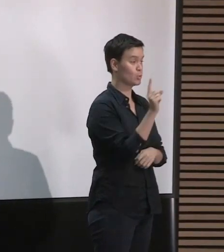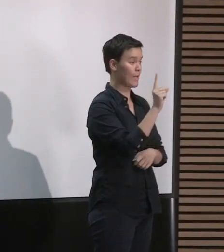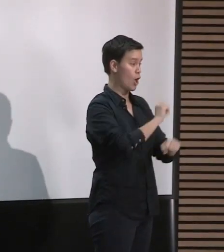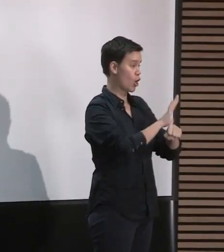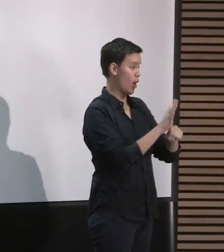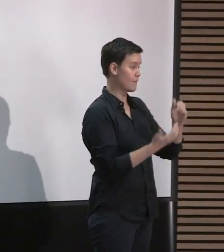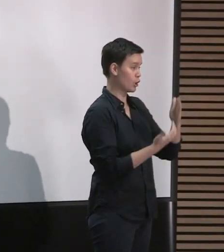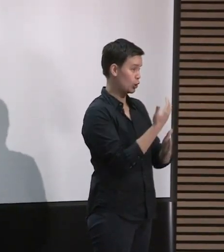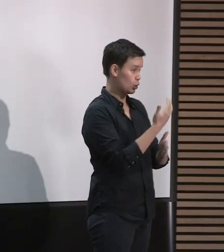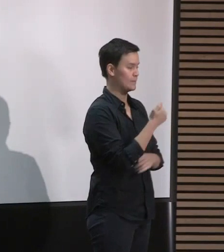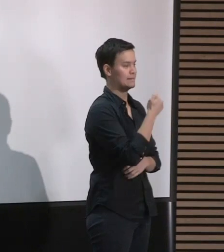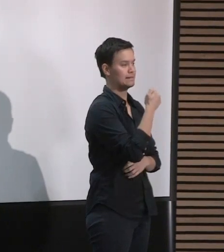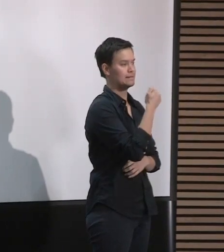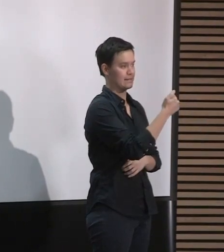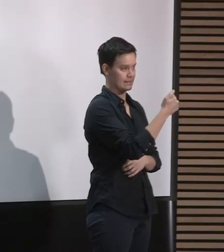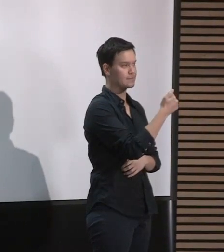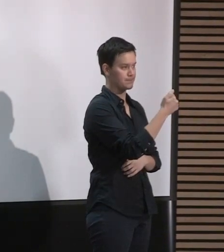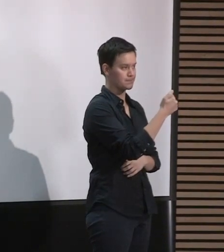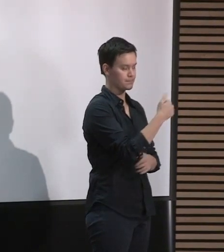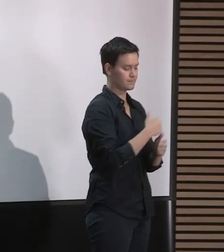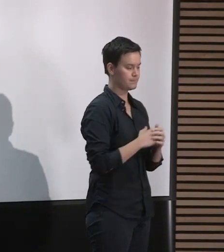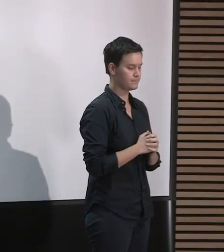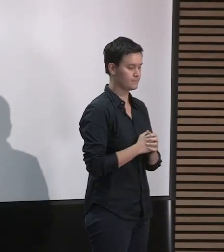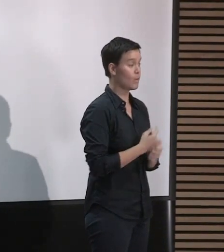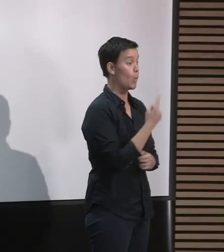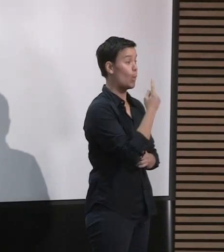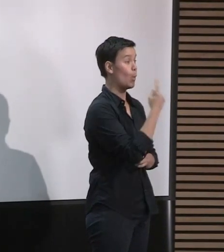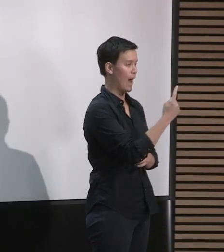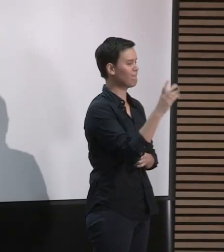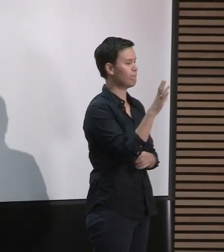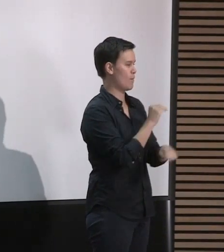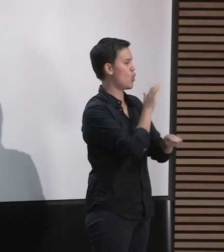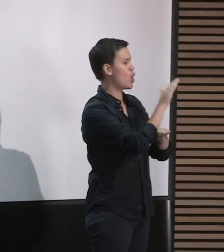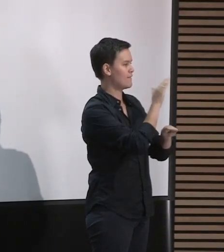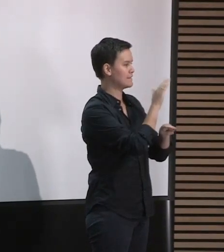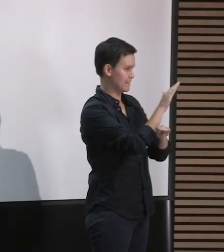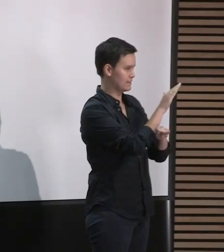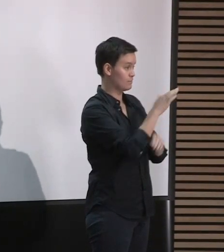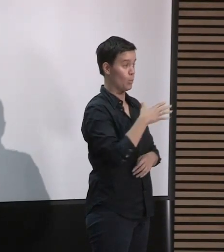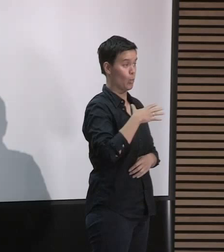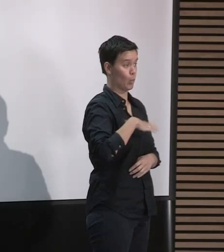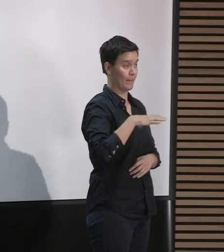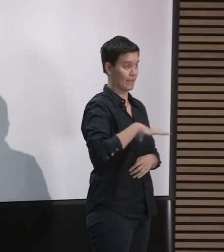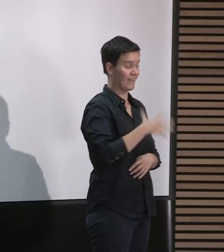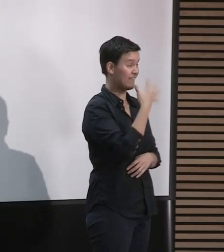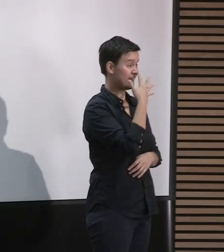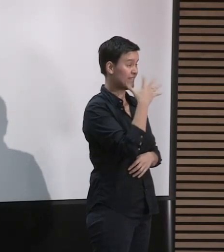, thank you, PM. There are six new